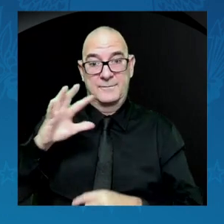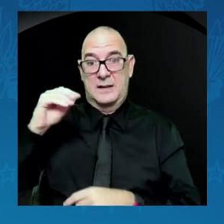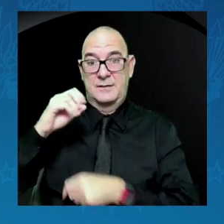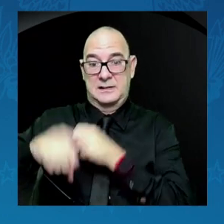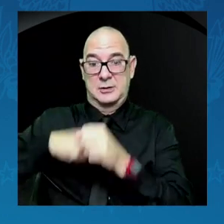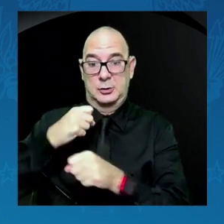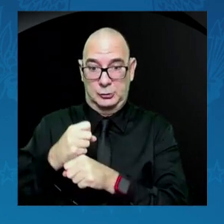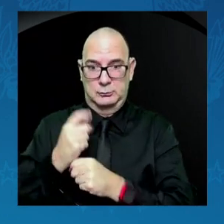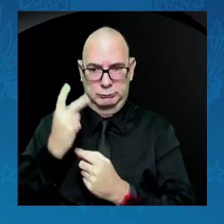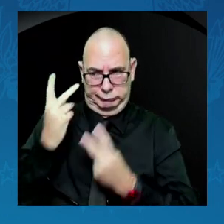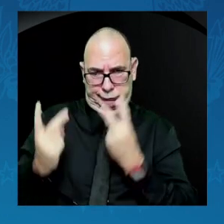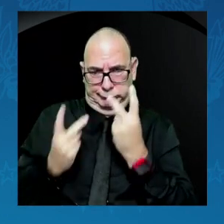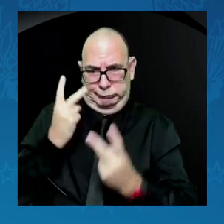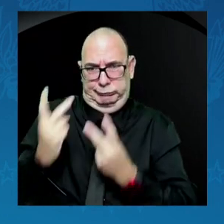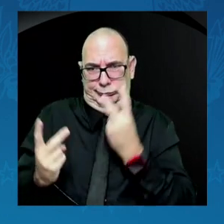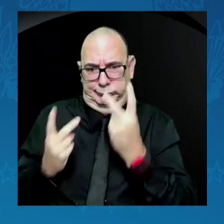And because we're not going to stop